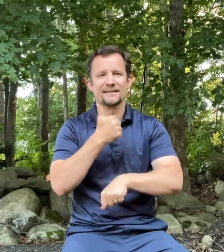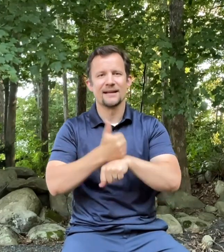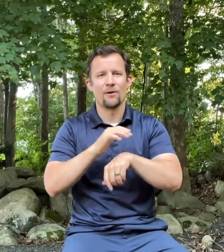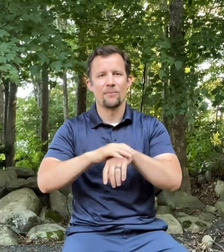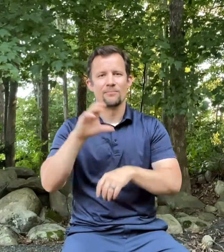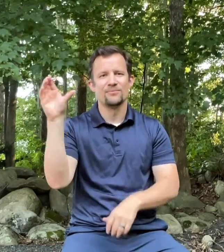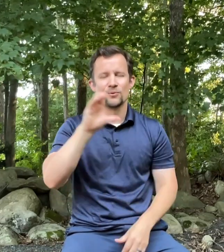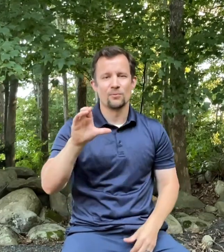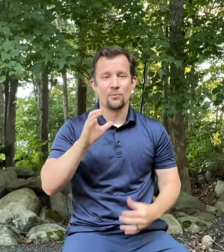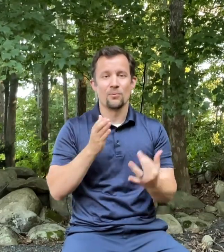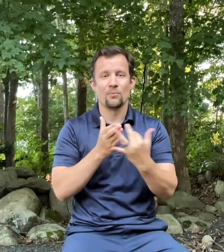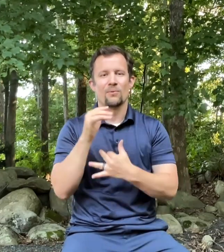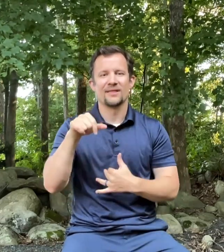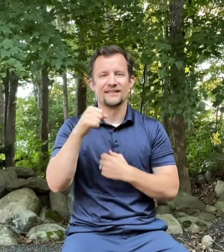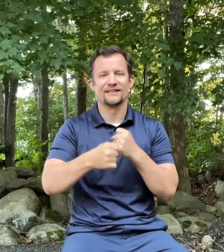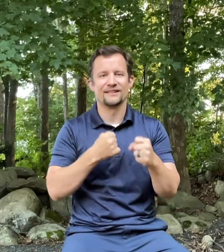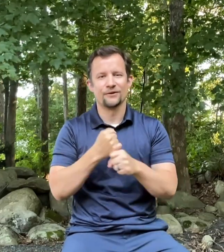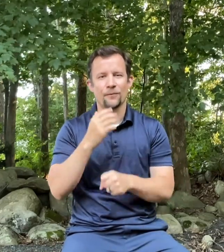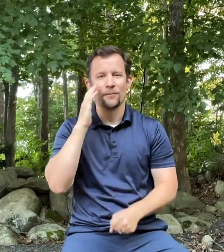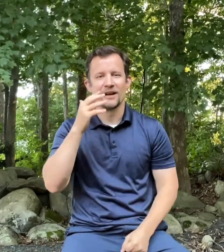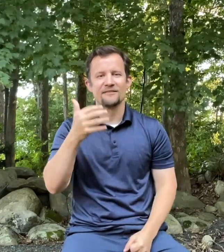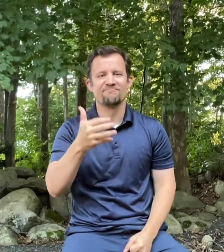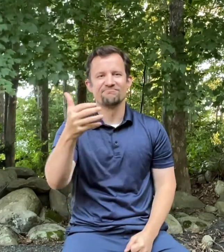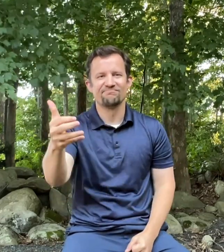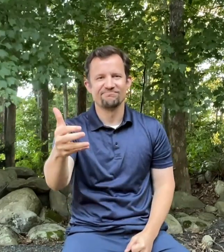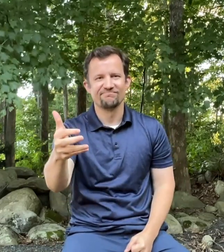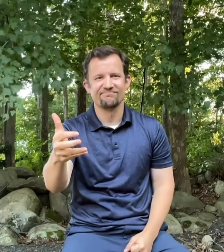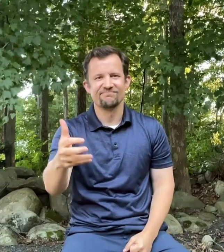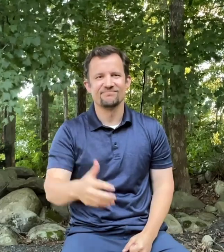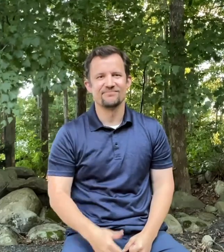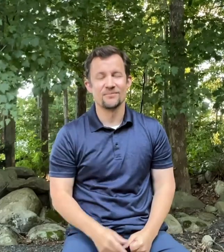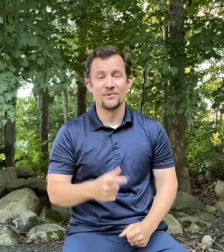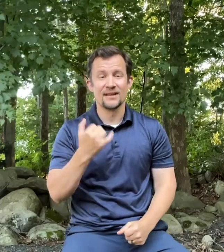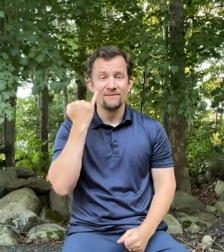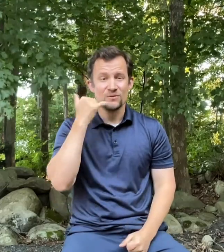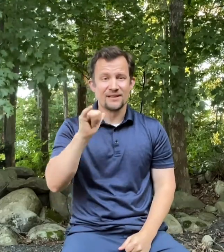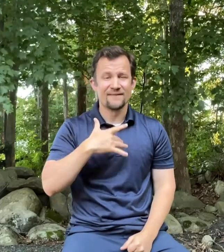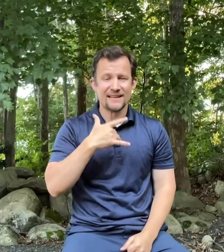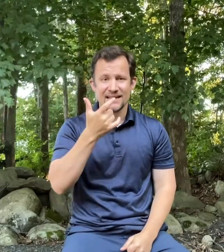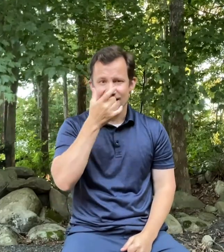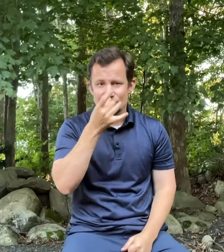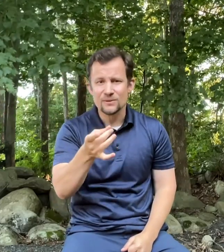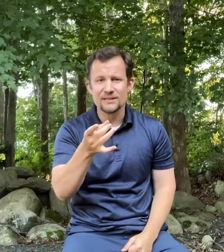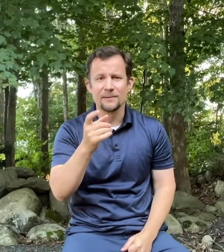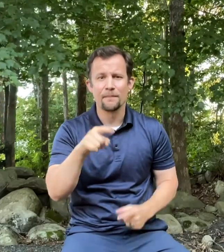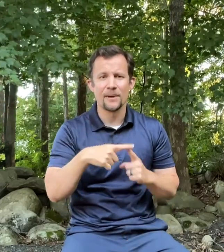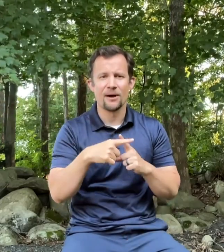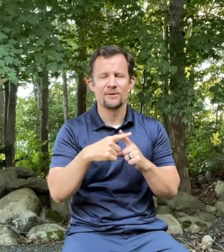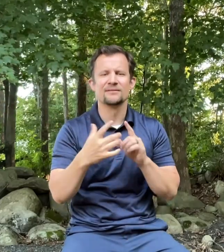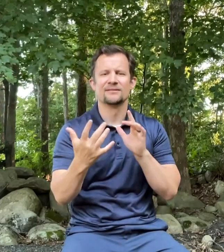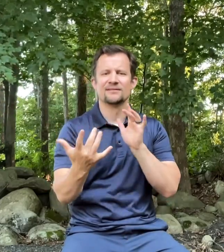efforts to have Zoom meeting throughout the year. If you interested. Please contact Kyle Murphy at